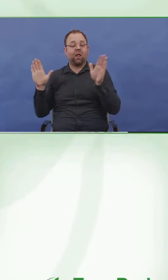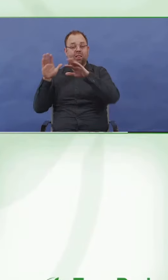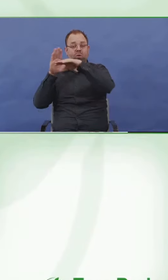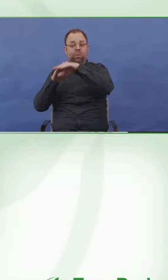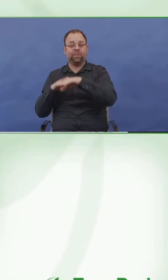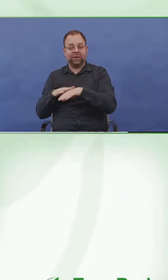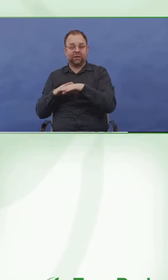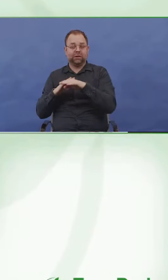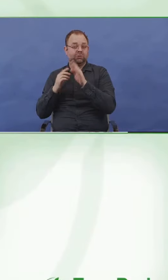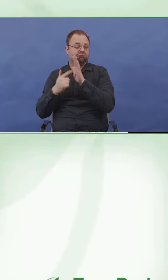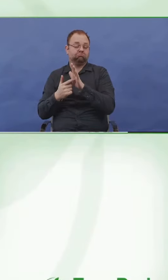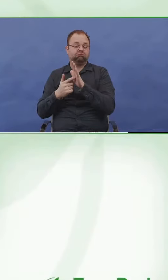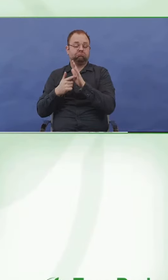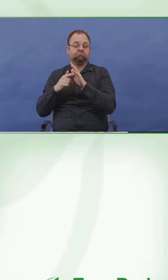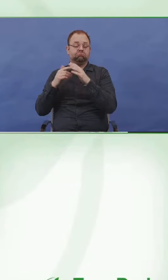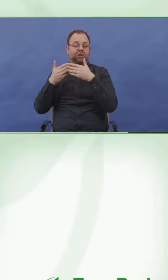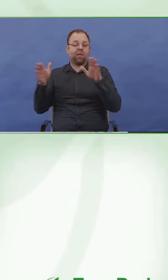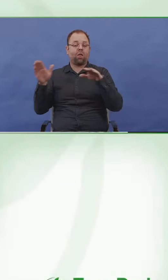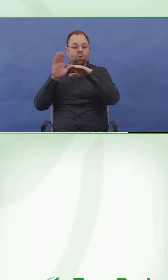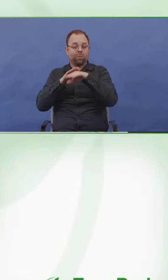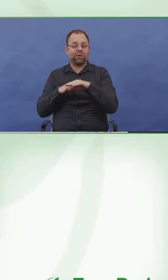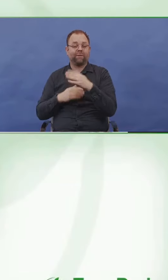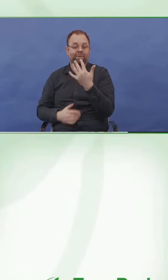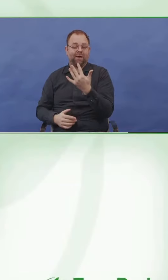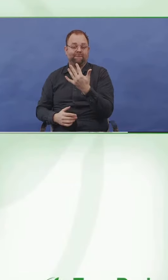So we will go with TI first hopefully that's OK for everyone.